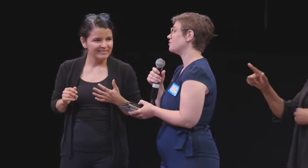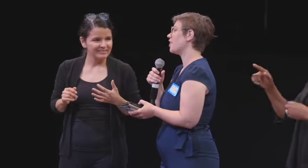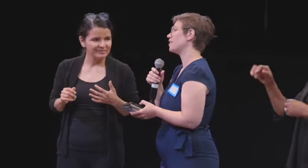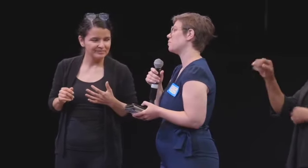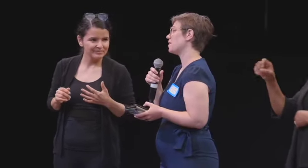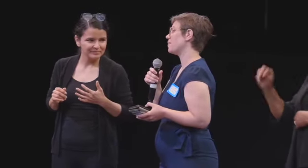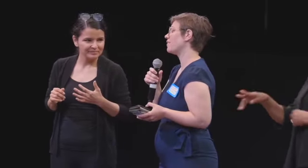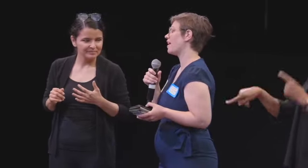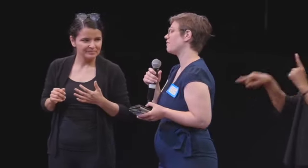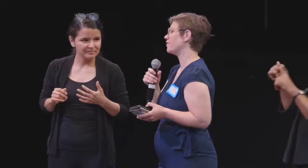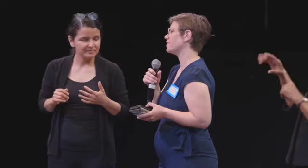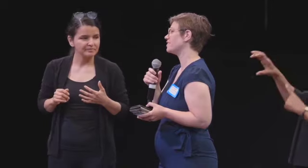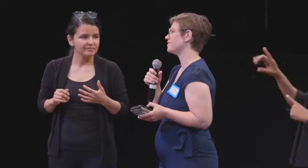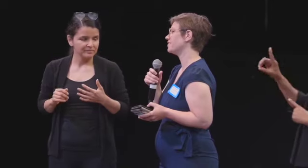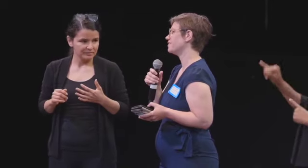Can you talk a little bit about that for us?